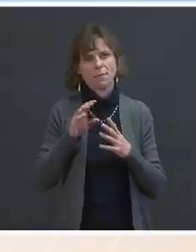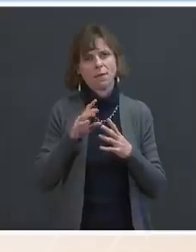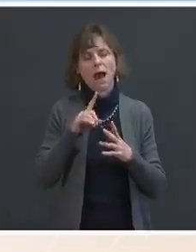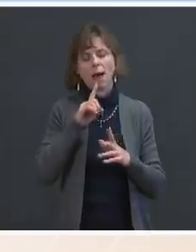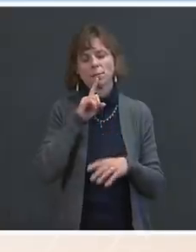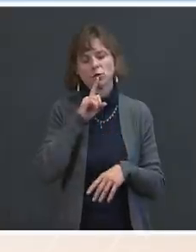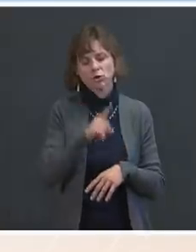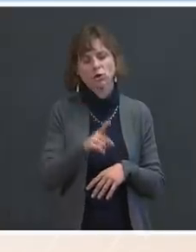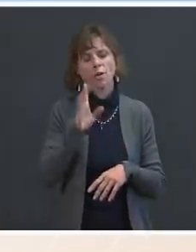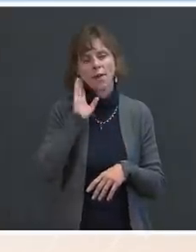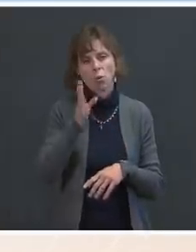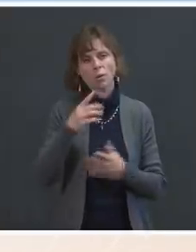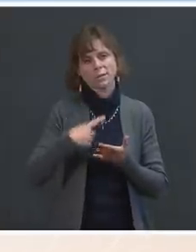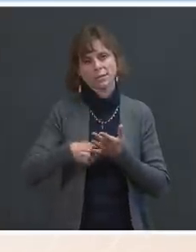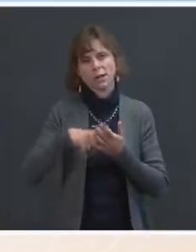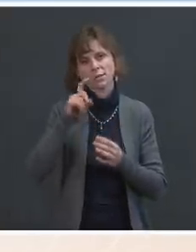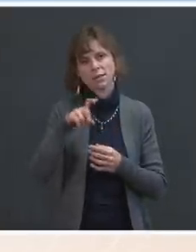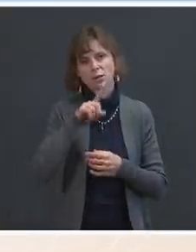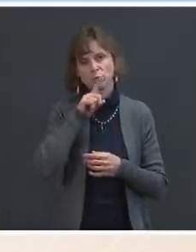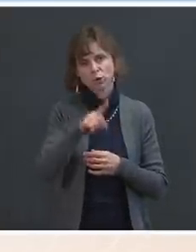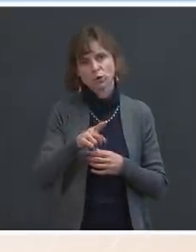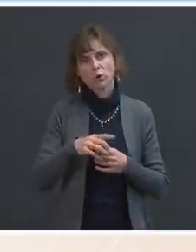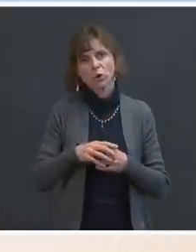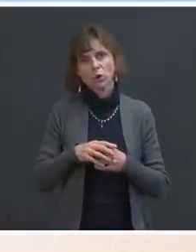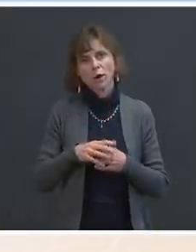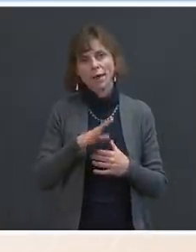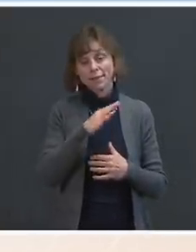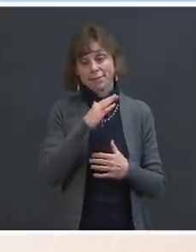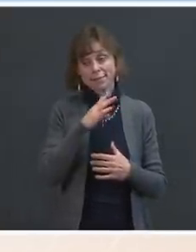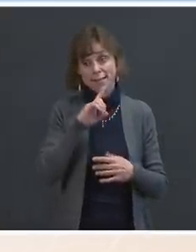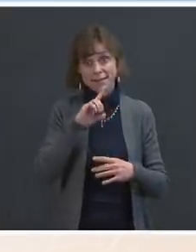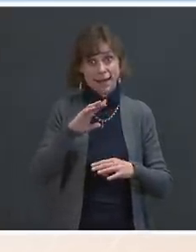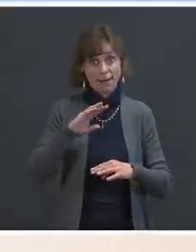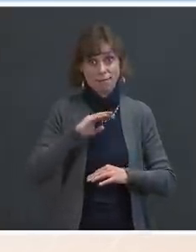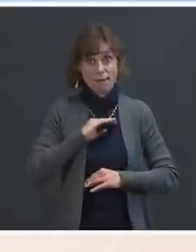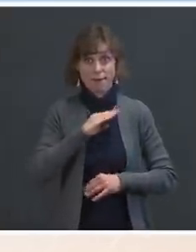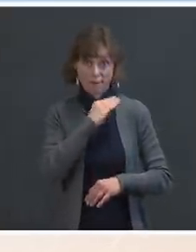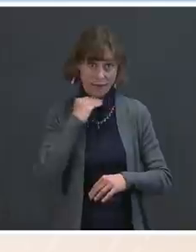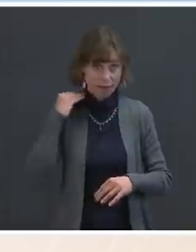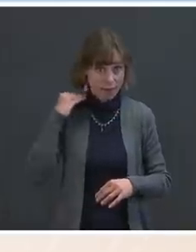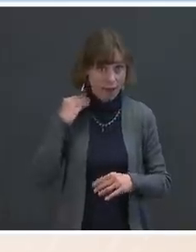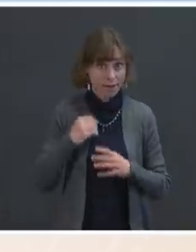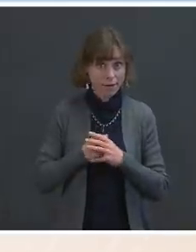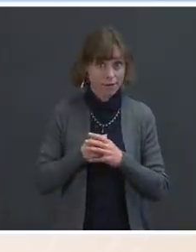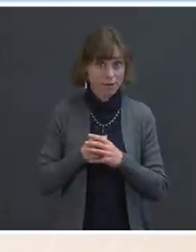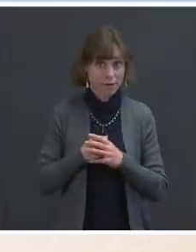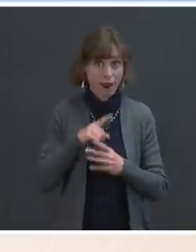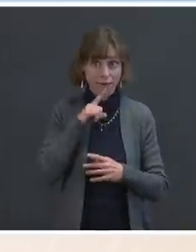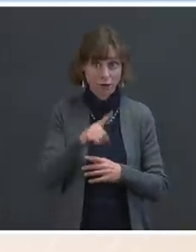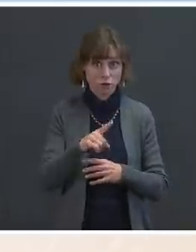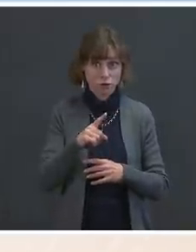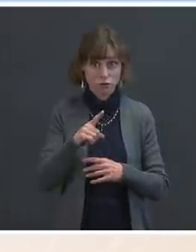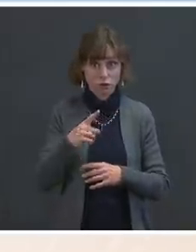the need to ensure that the deadlines are met and that we have the vaccines and the doses needed to get them